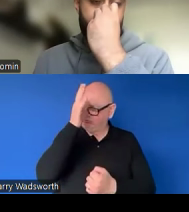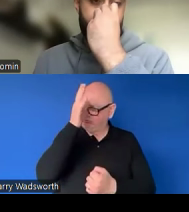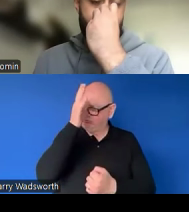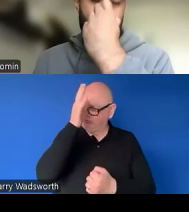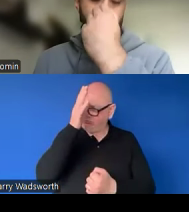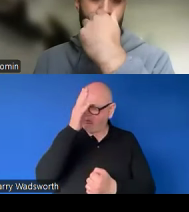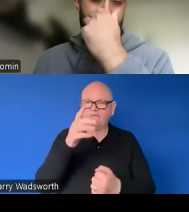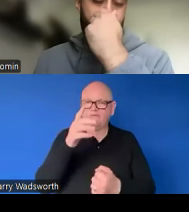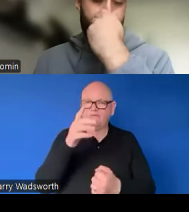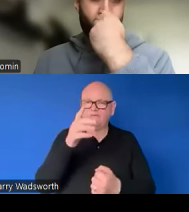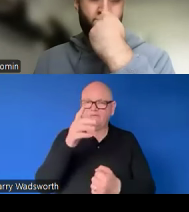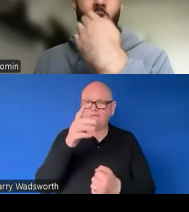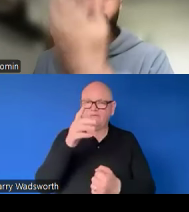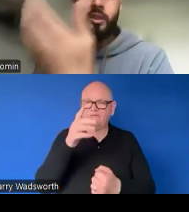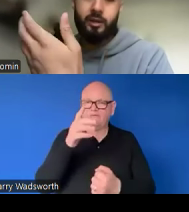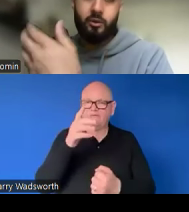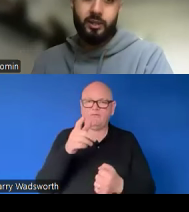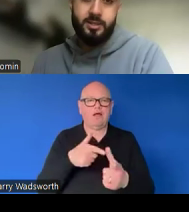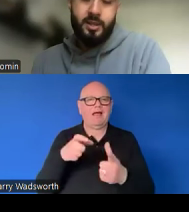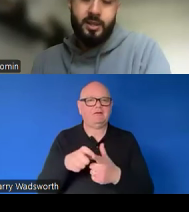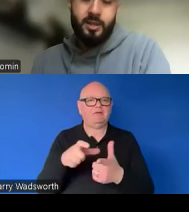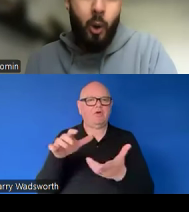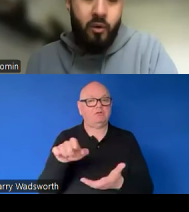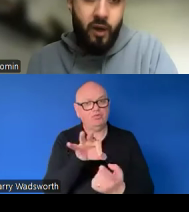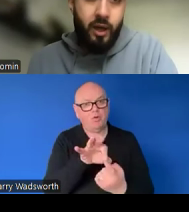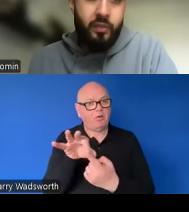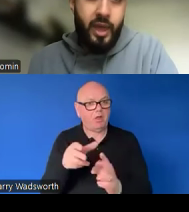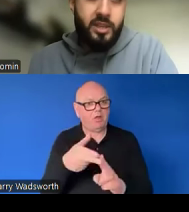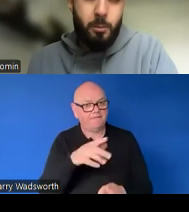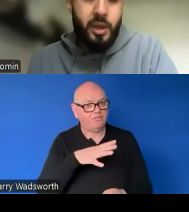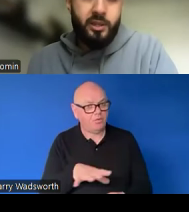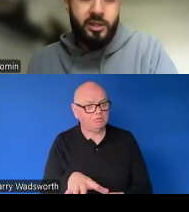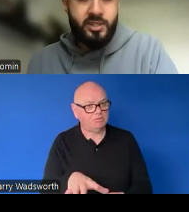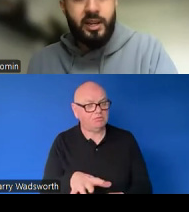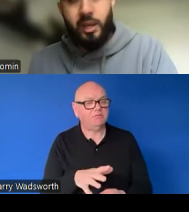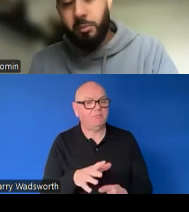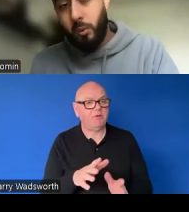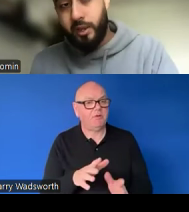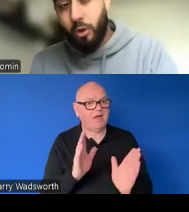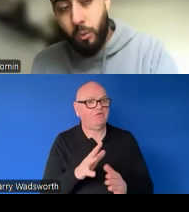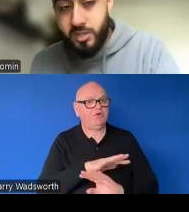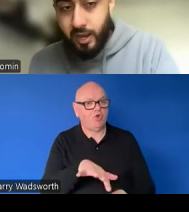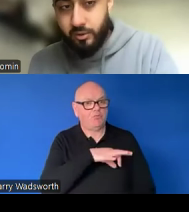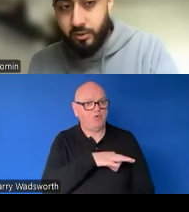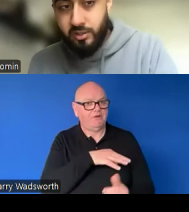and getting you started with Ad Grants. However, there is a big disclaimer when it comes to Ad Grants,